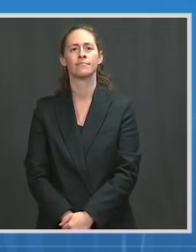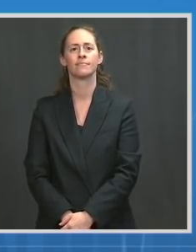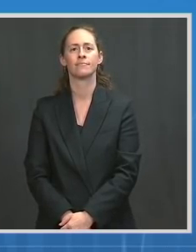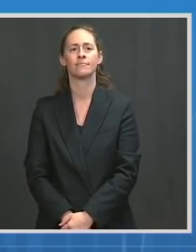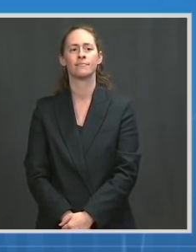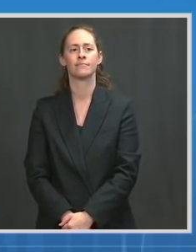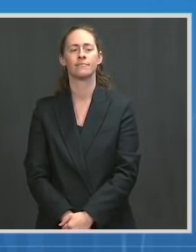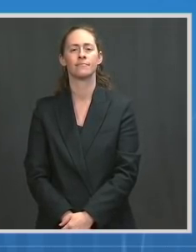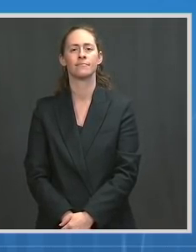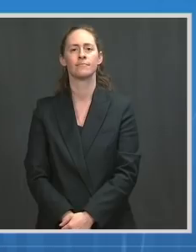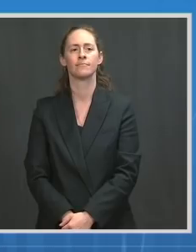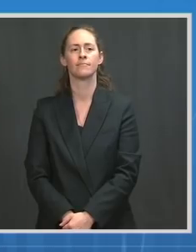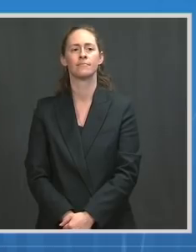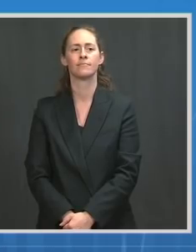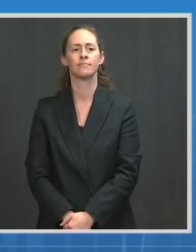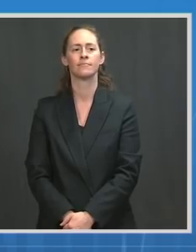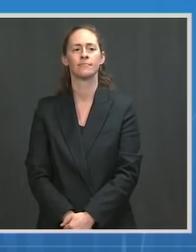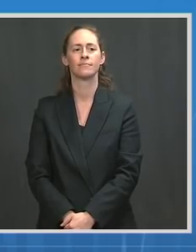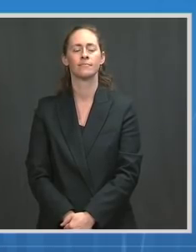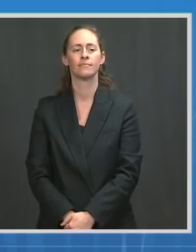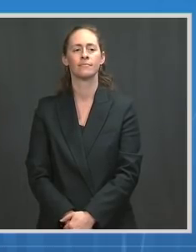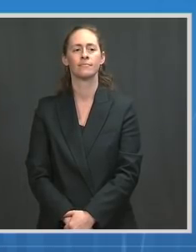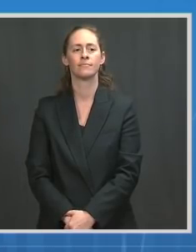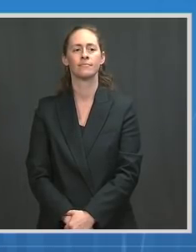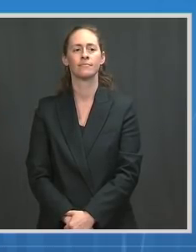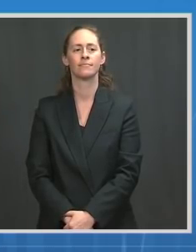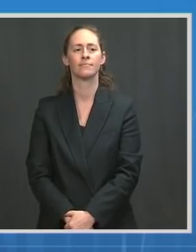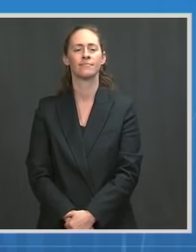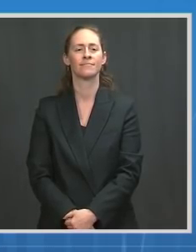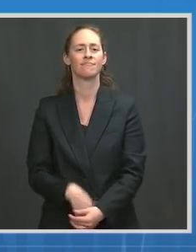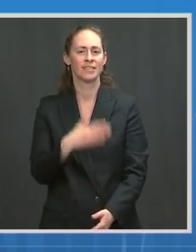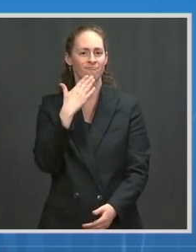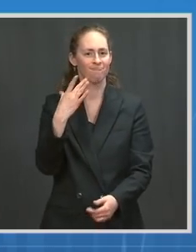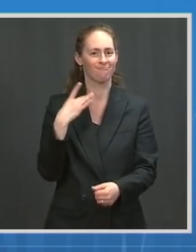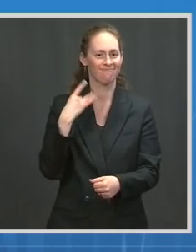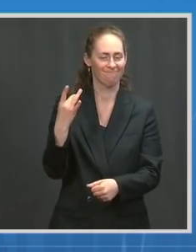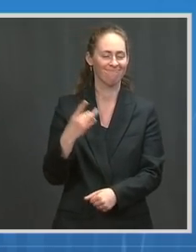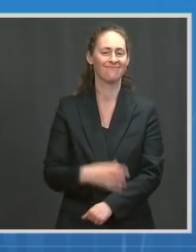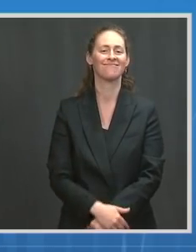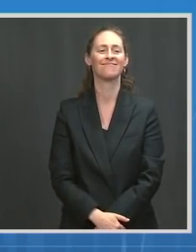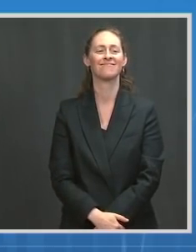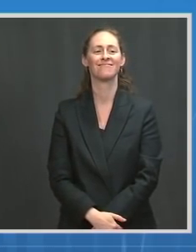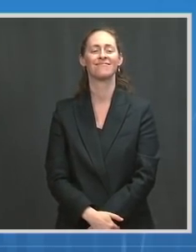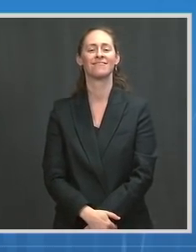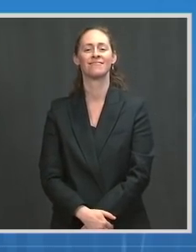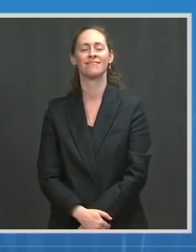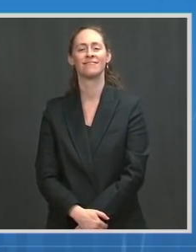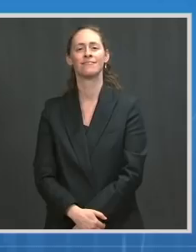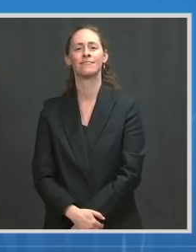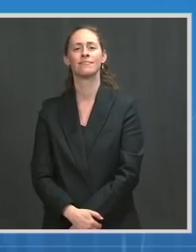The Press: Thanks so much for taking my question. I'm wondering if you've given any thought to extra measures